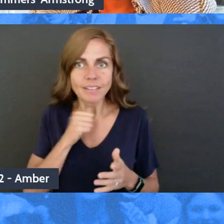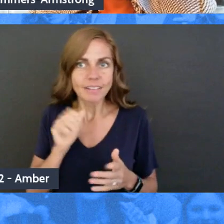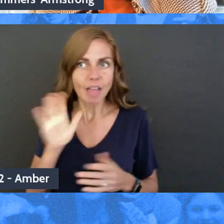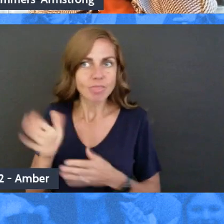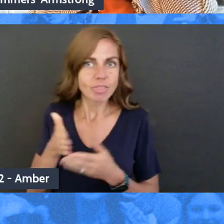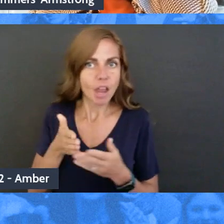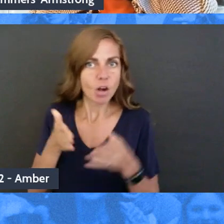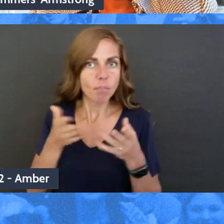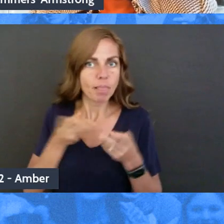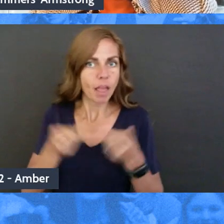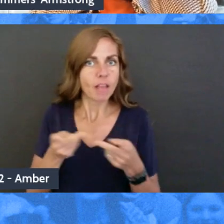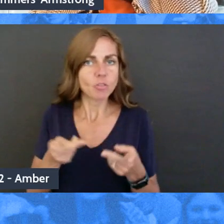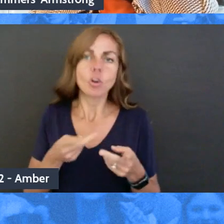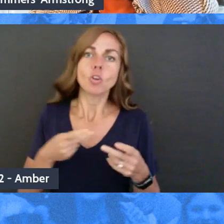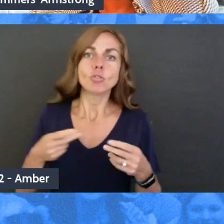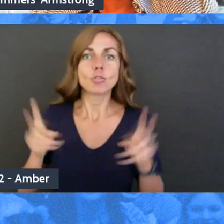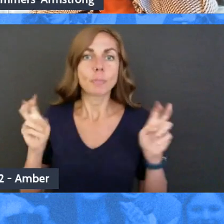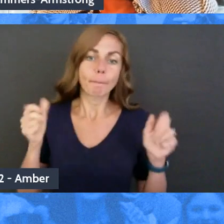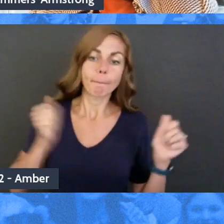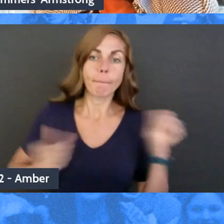and to play doctor with women's lives.